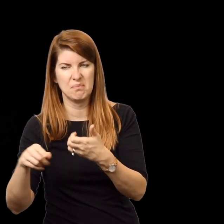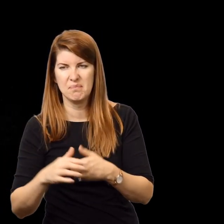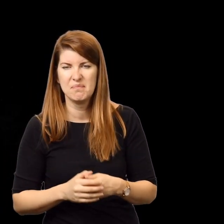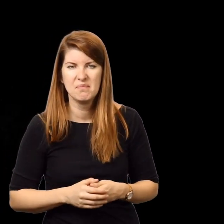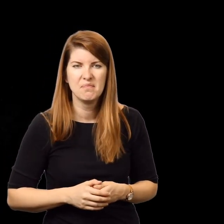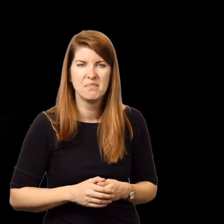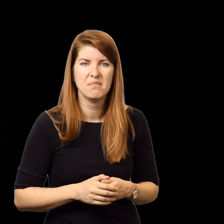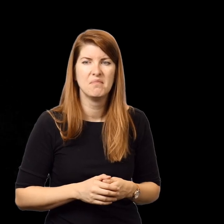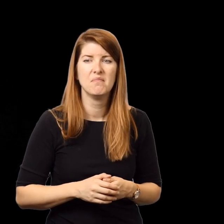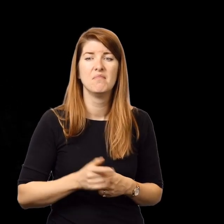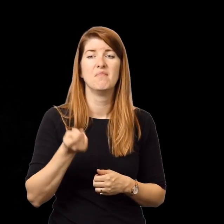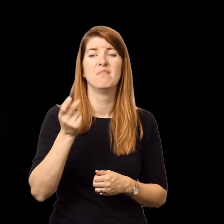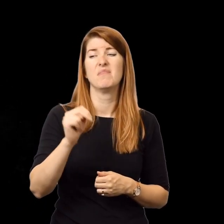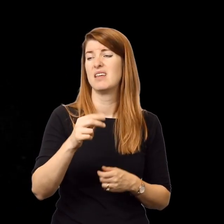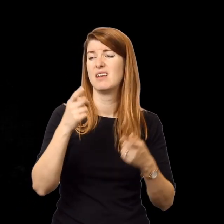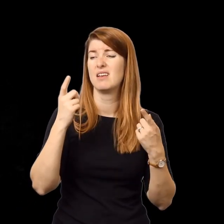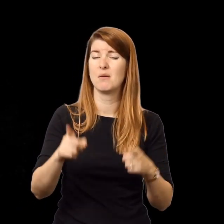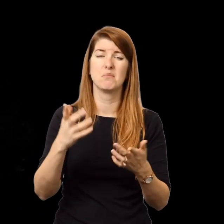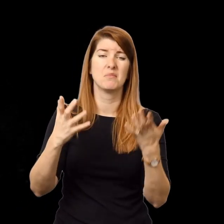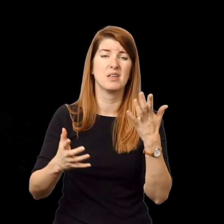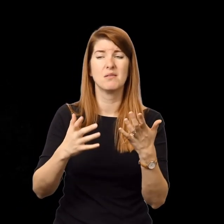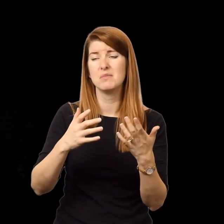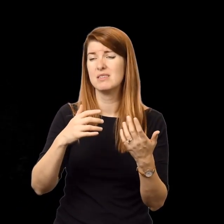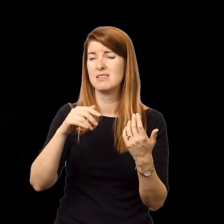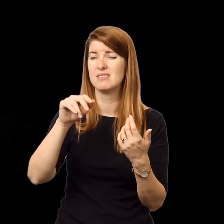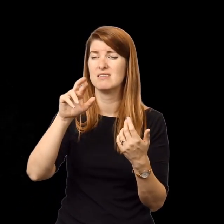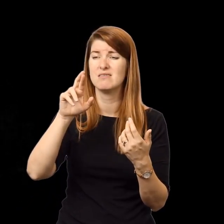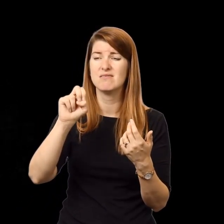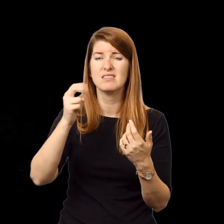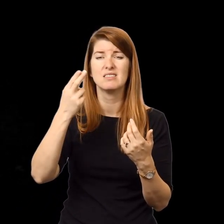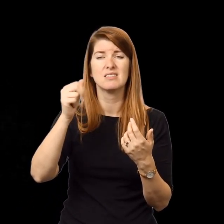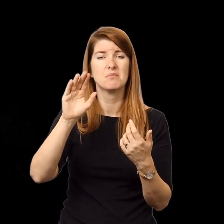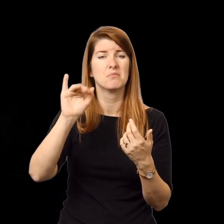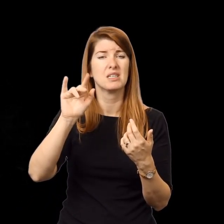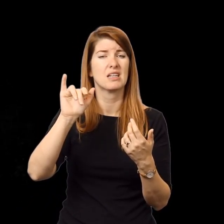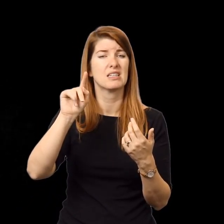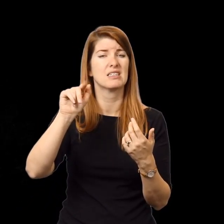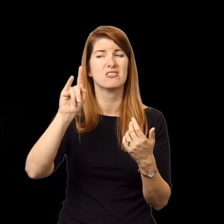And at that point, we're into rehabilitation with extreme delays and serious consequences.